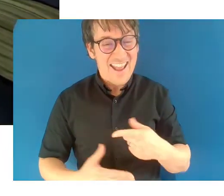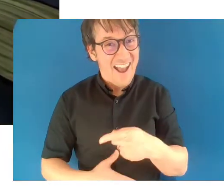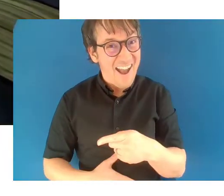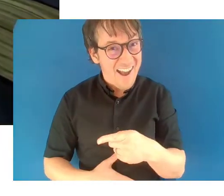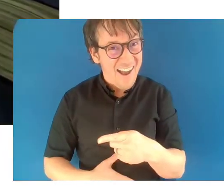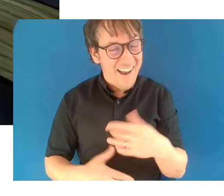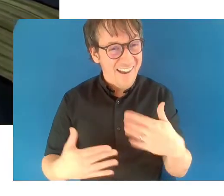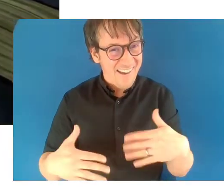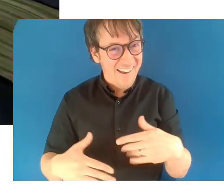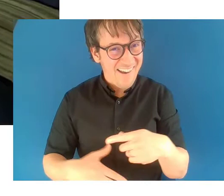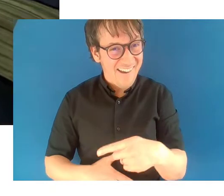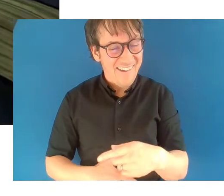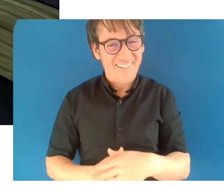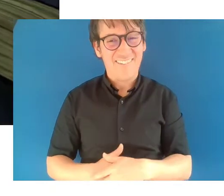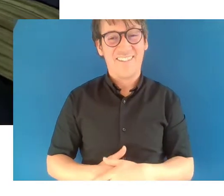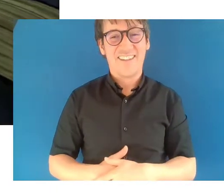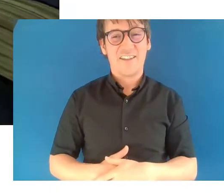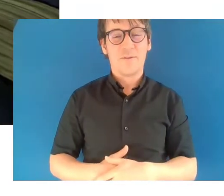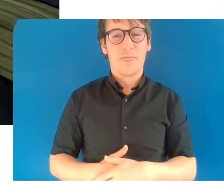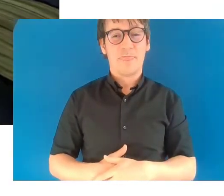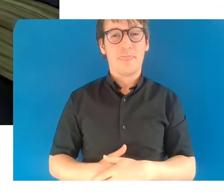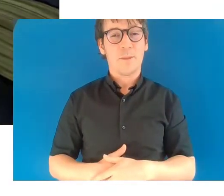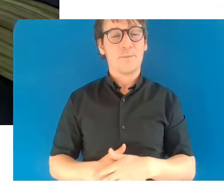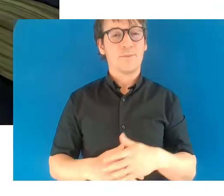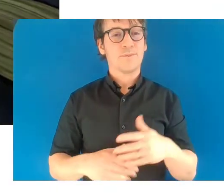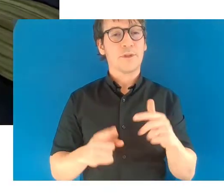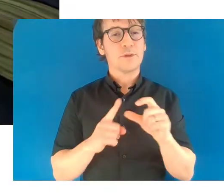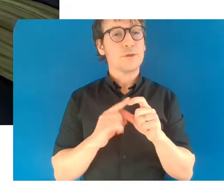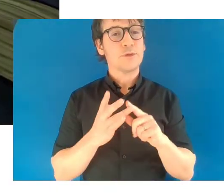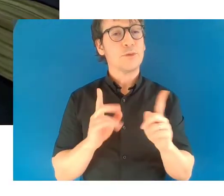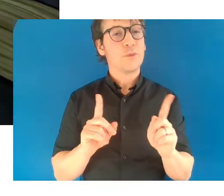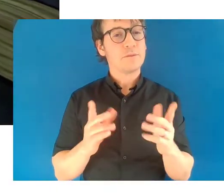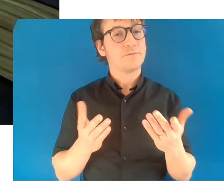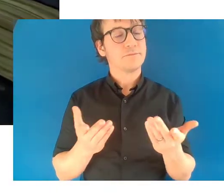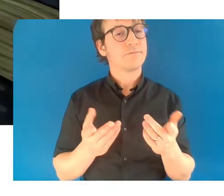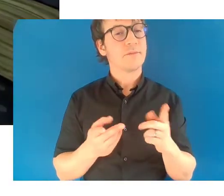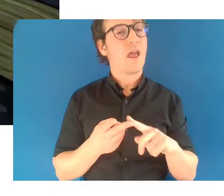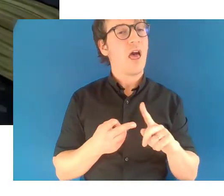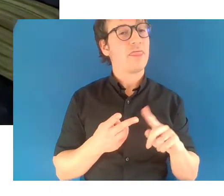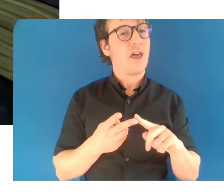Pepper said: “I’m ticklish today.” So what else can we do?